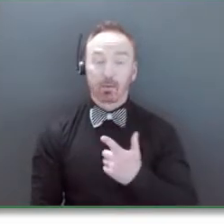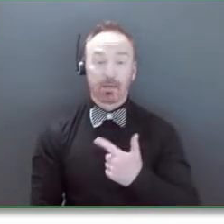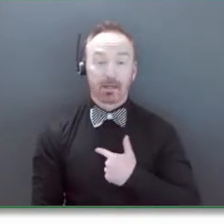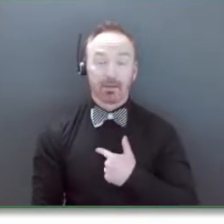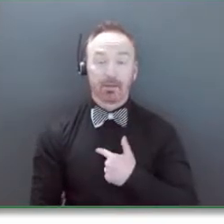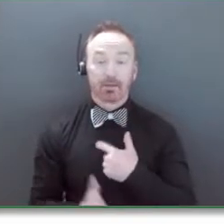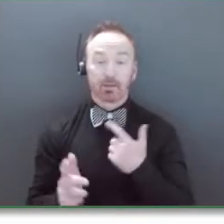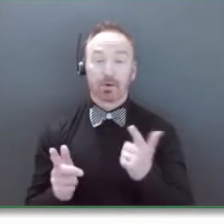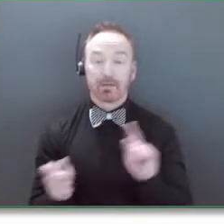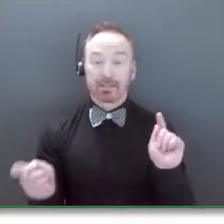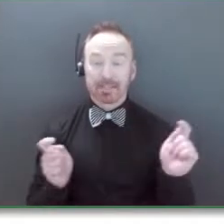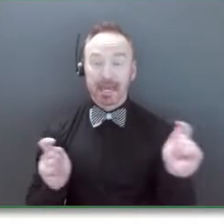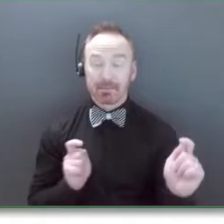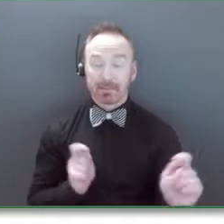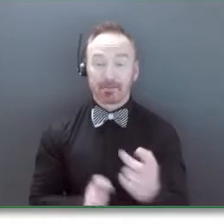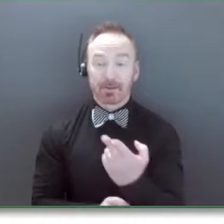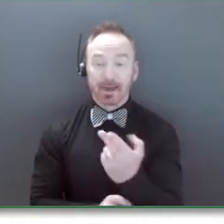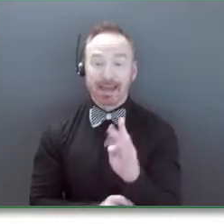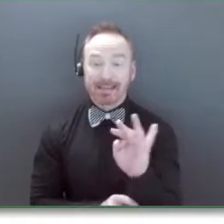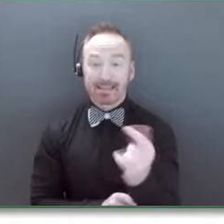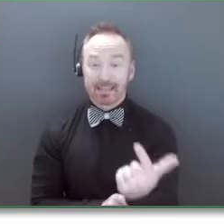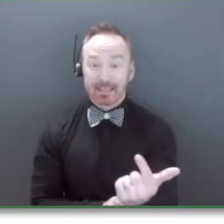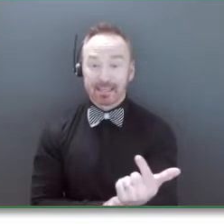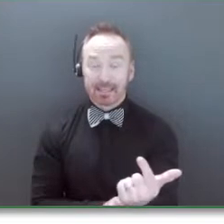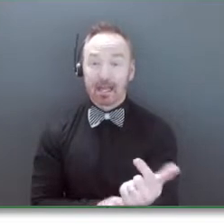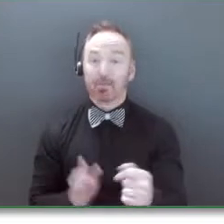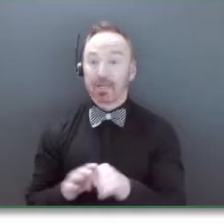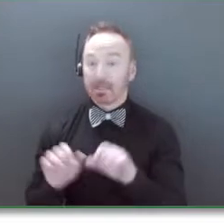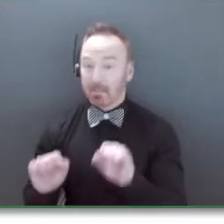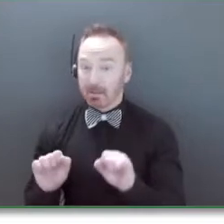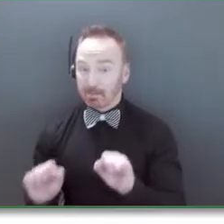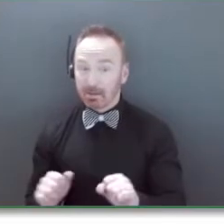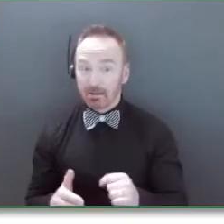thanks to the trail rider which is a mobility device that we created and have